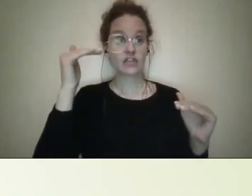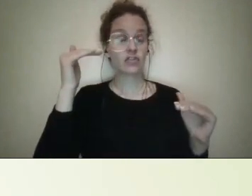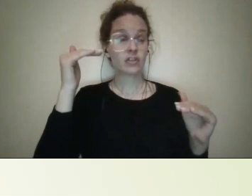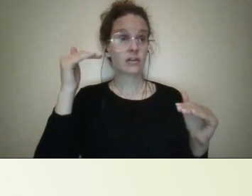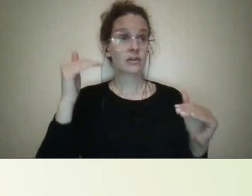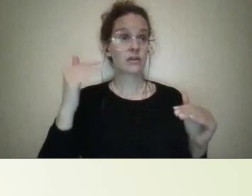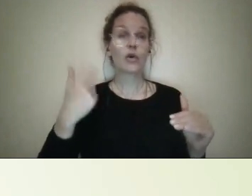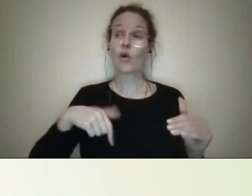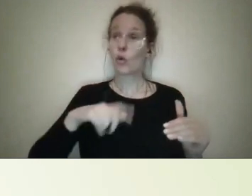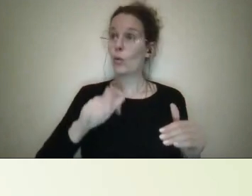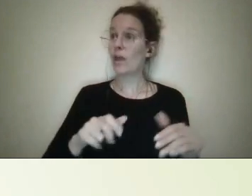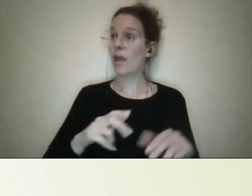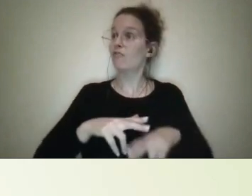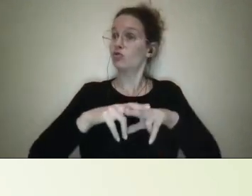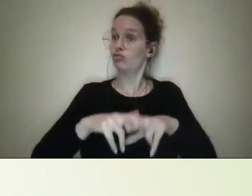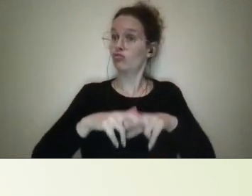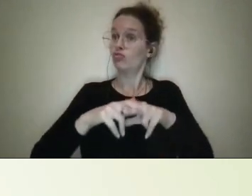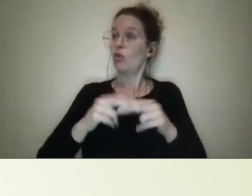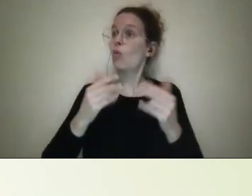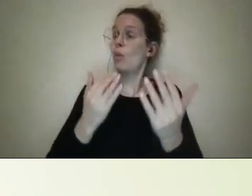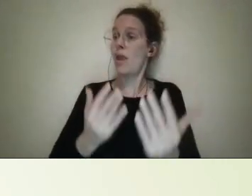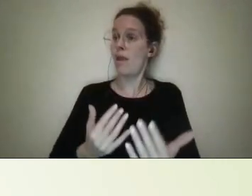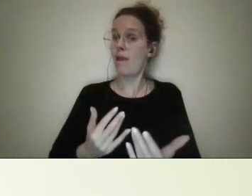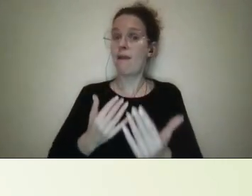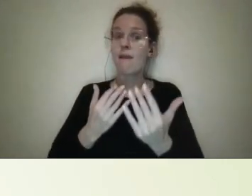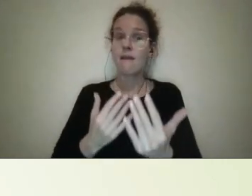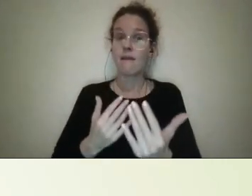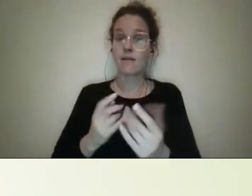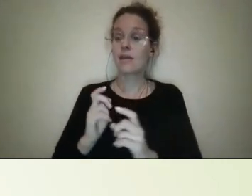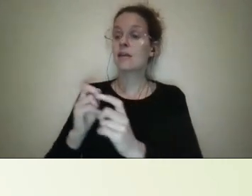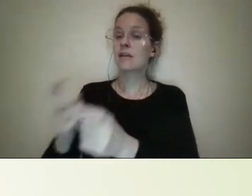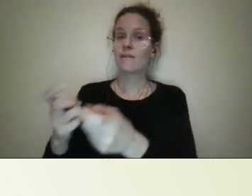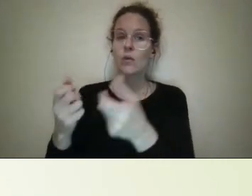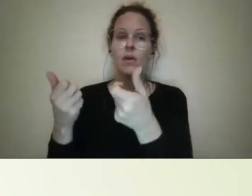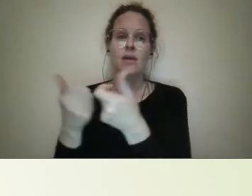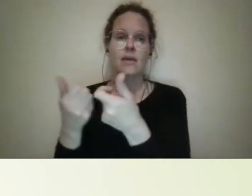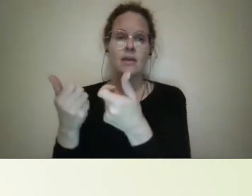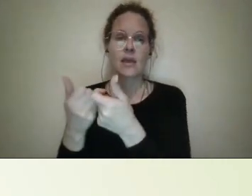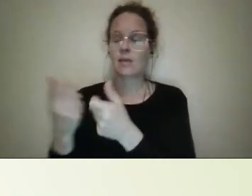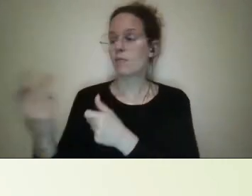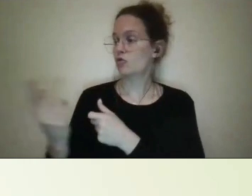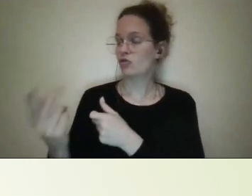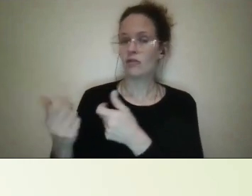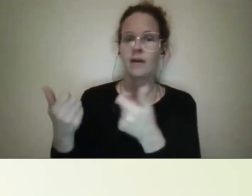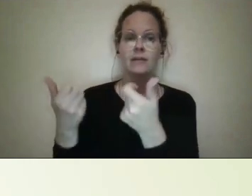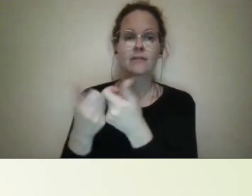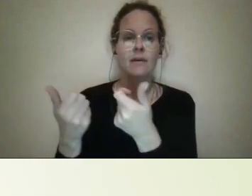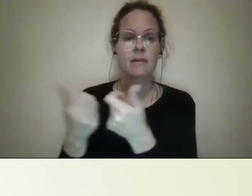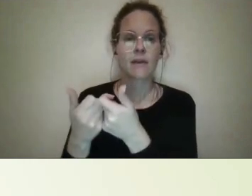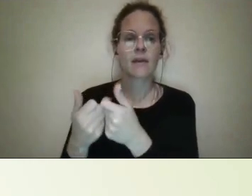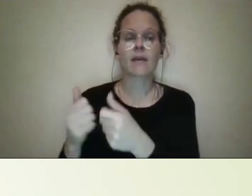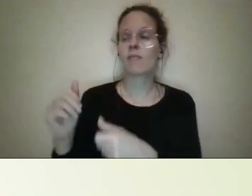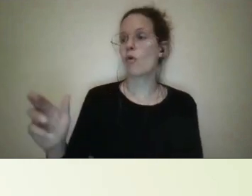wait for our food, here's a game. "How about you and I play a game?" or "here's a snack."